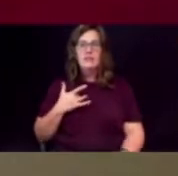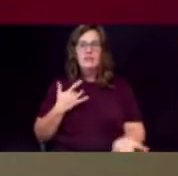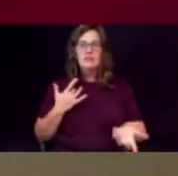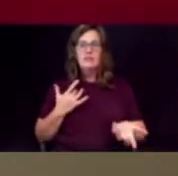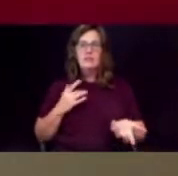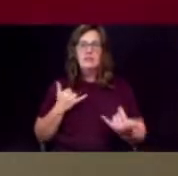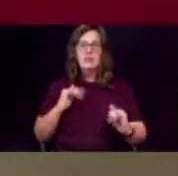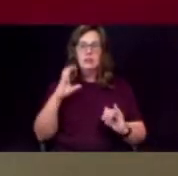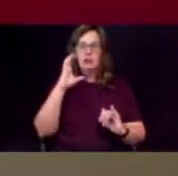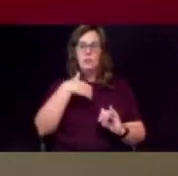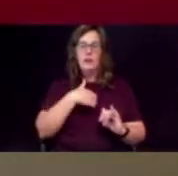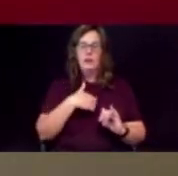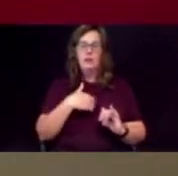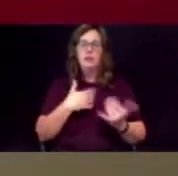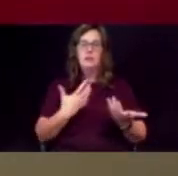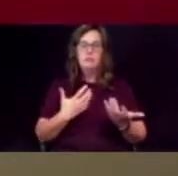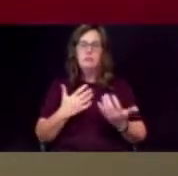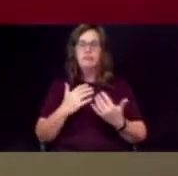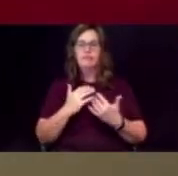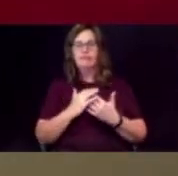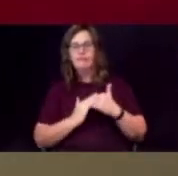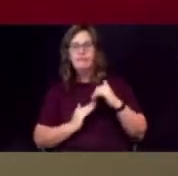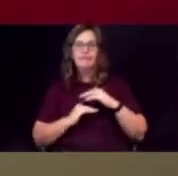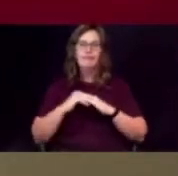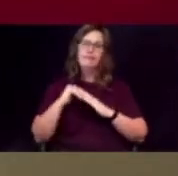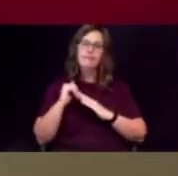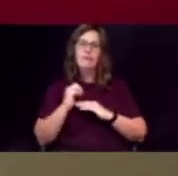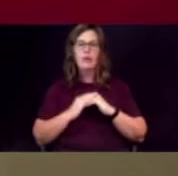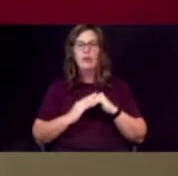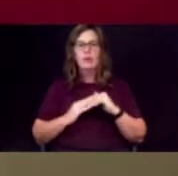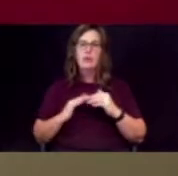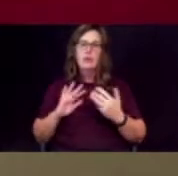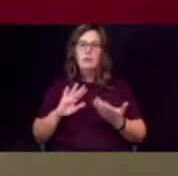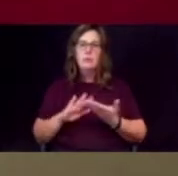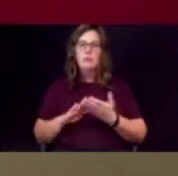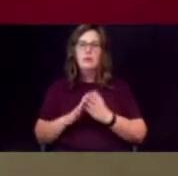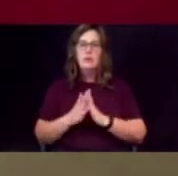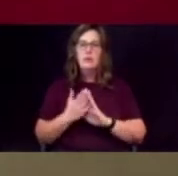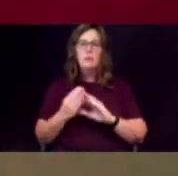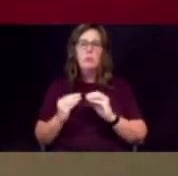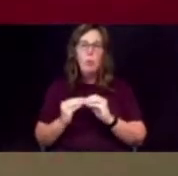that uh and i'm i'm coming to reconcile with it a little a lot more because i am living in such